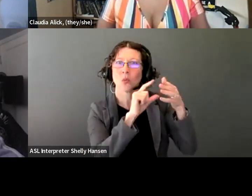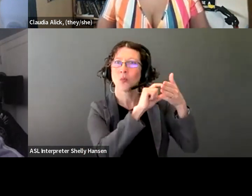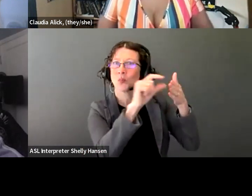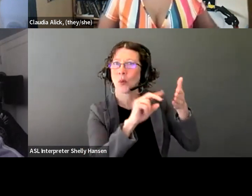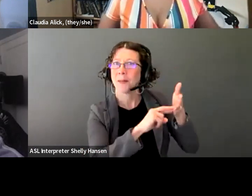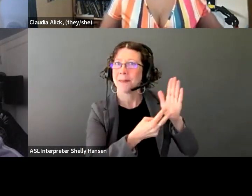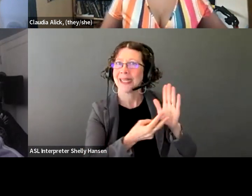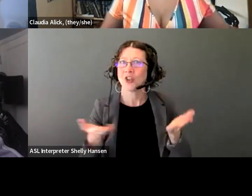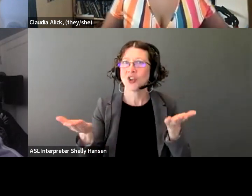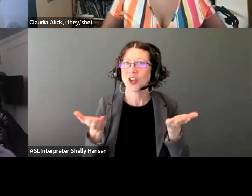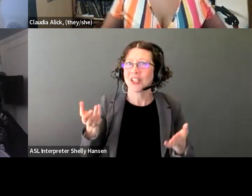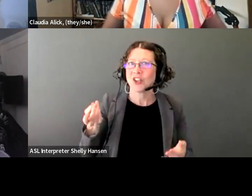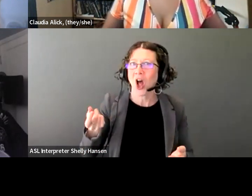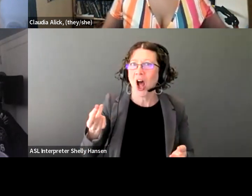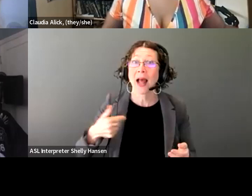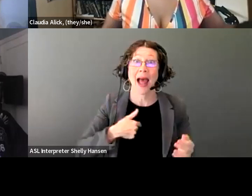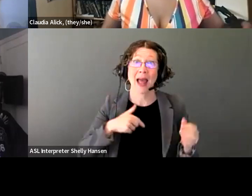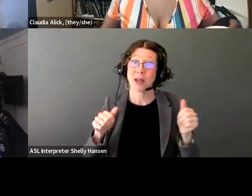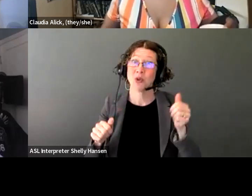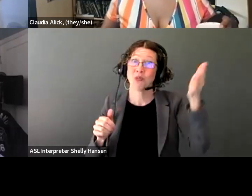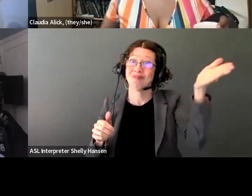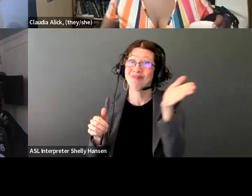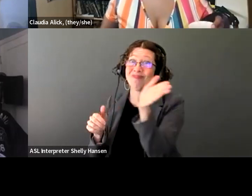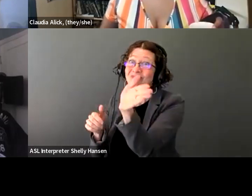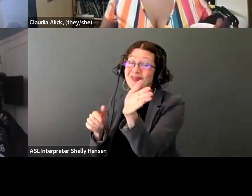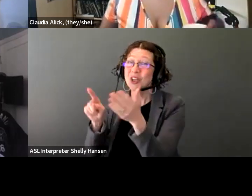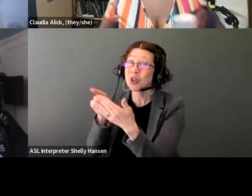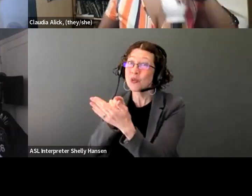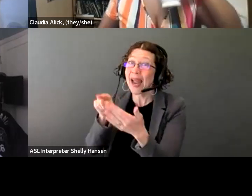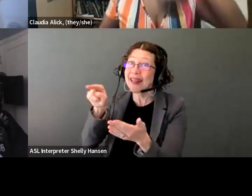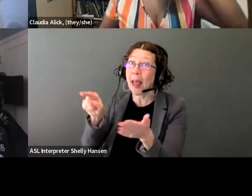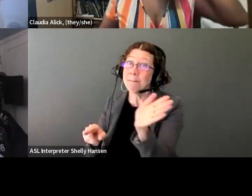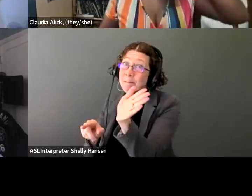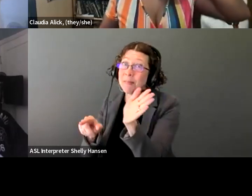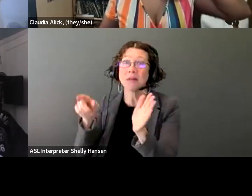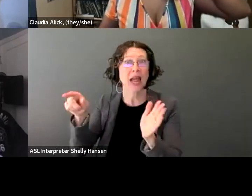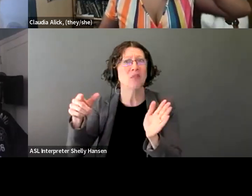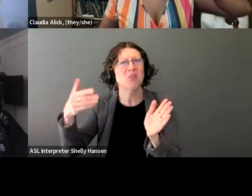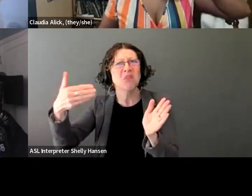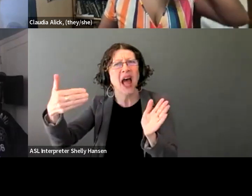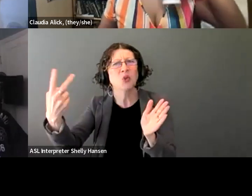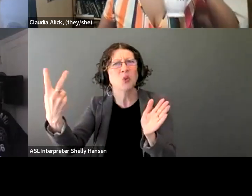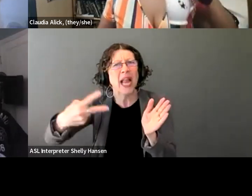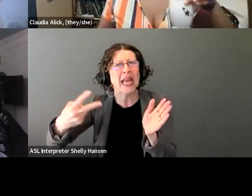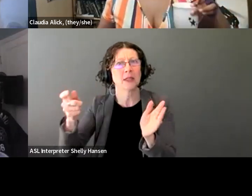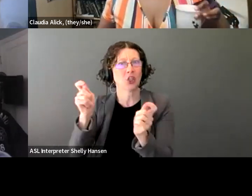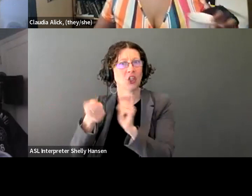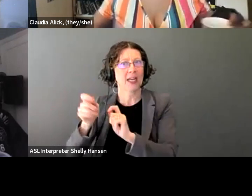And I was able to correct them about that. And they made changes within 2 days on their protocol on their website.